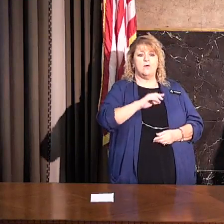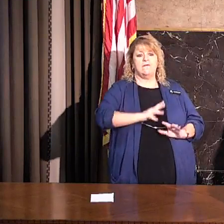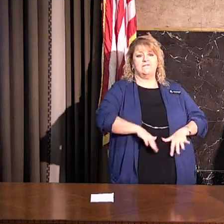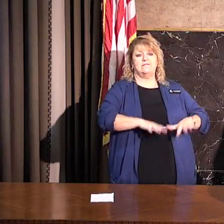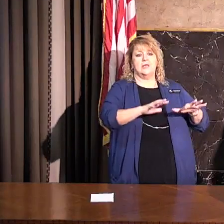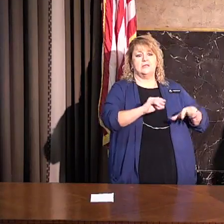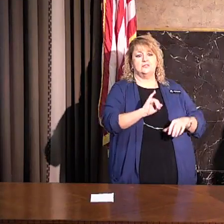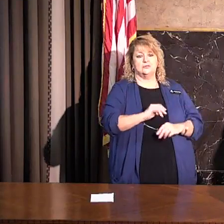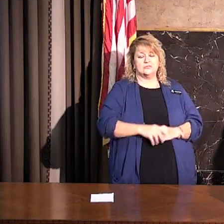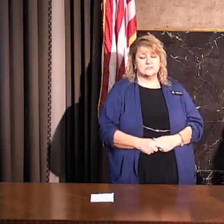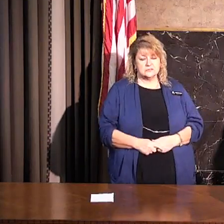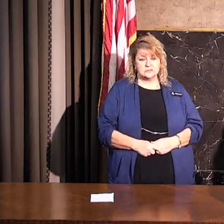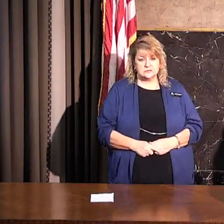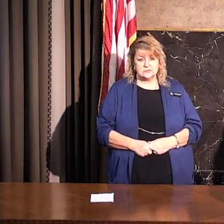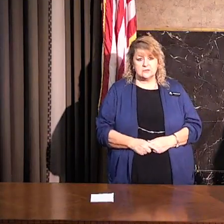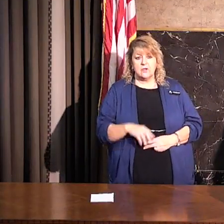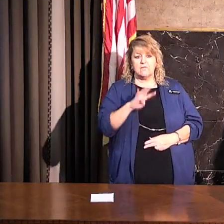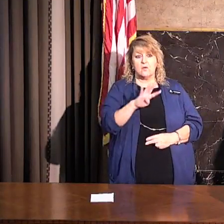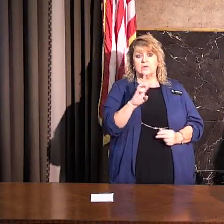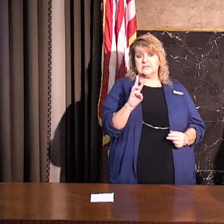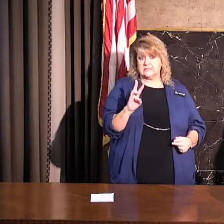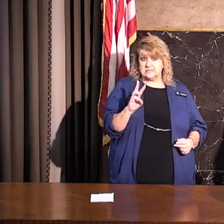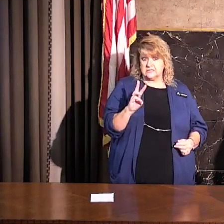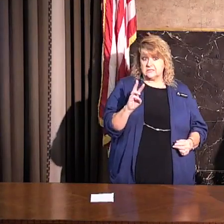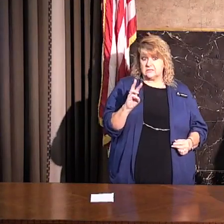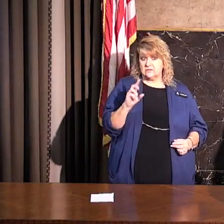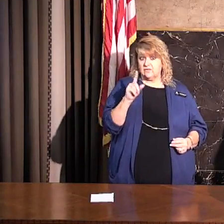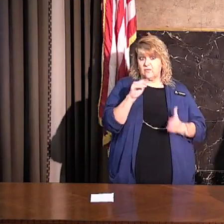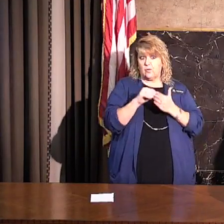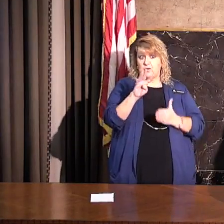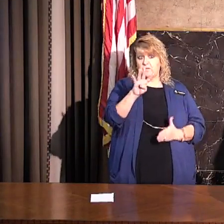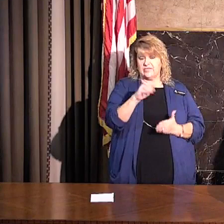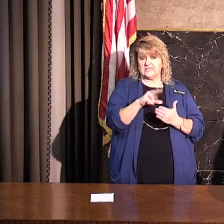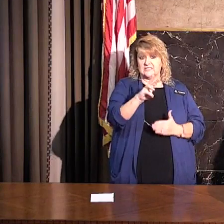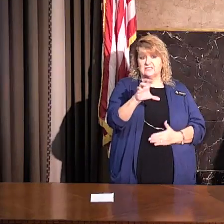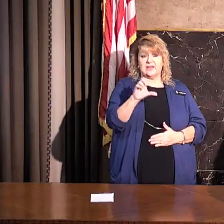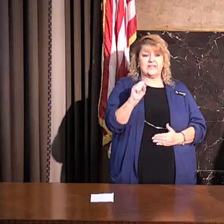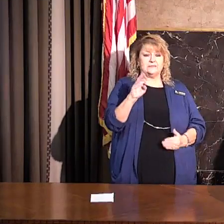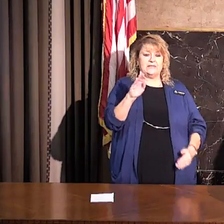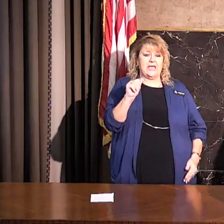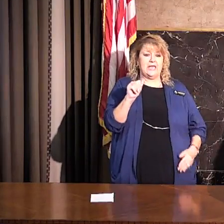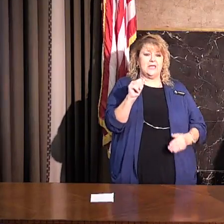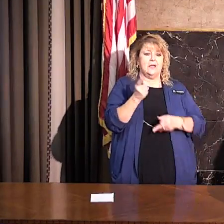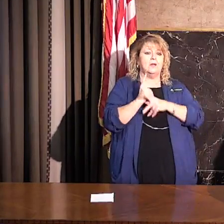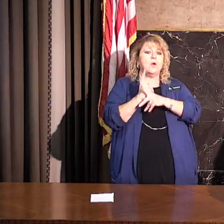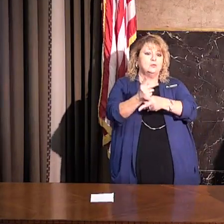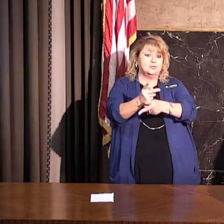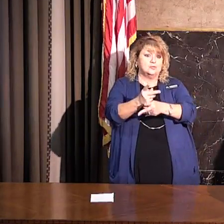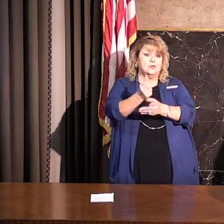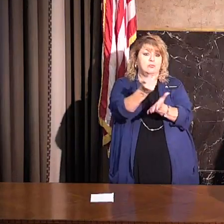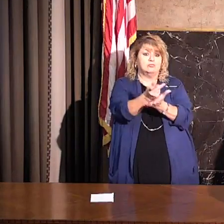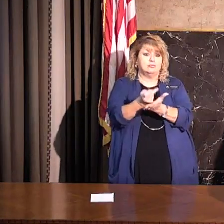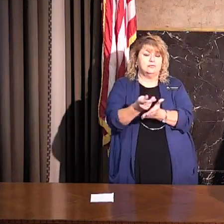been paid out through the program and about 4600 uh SBA